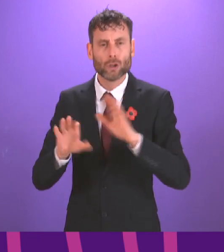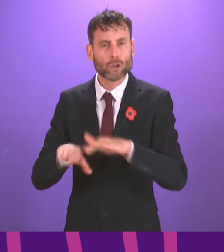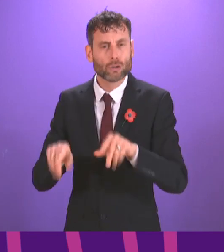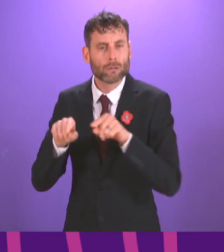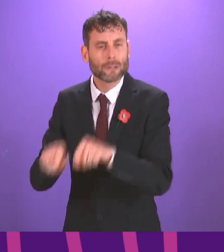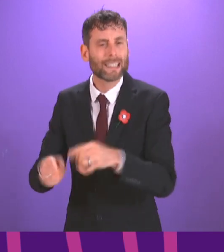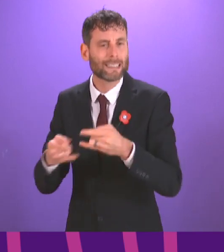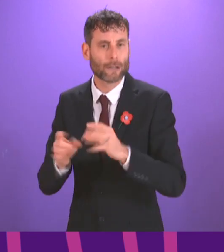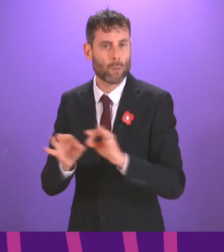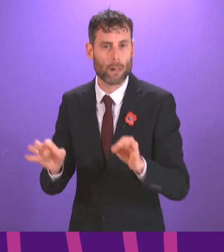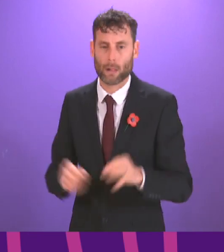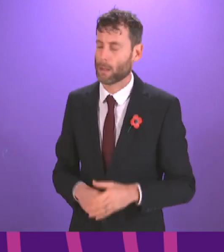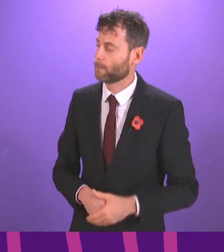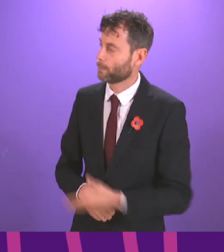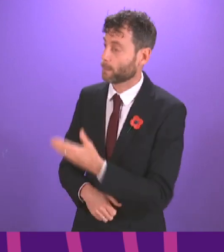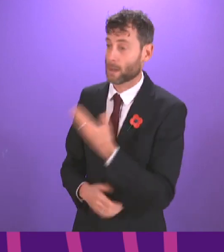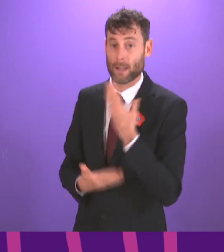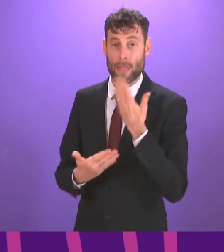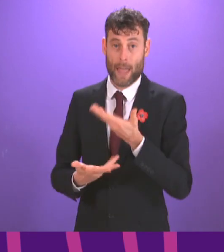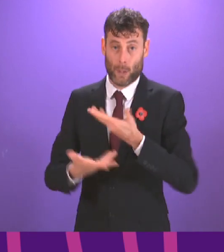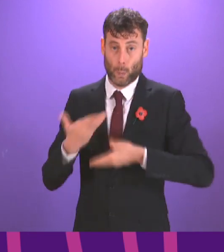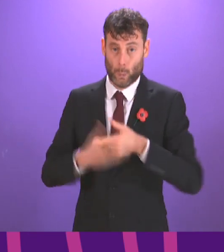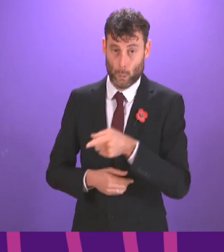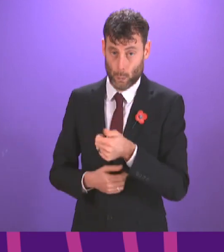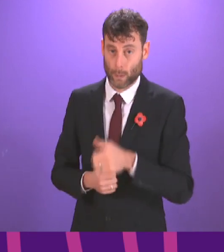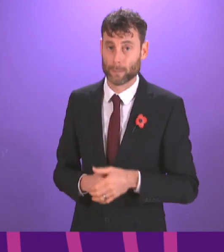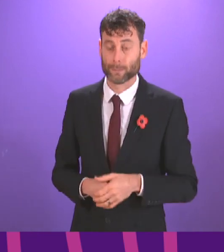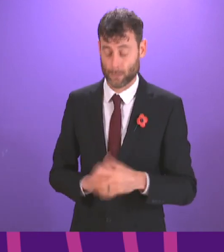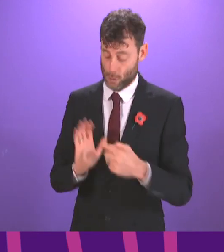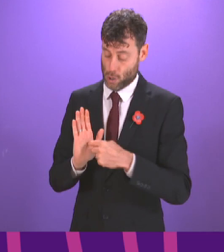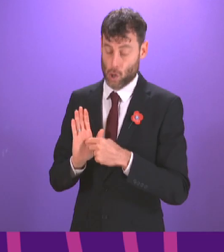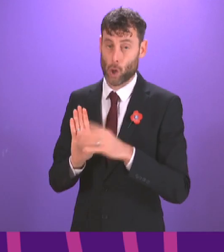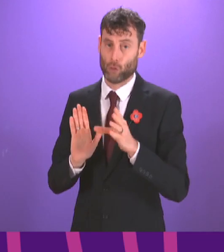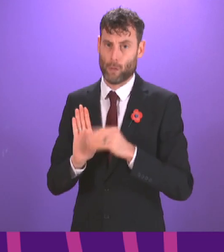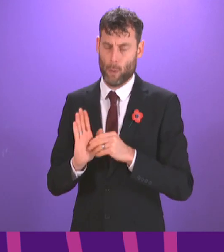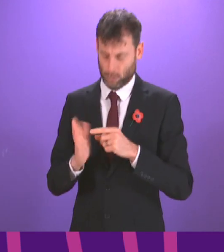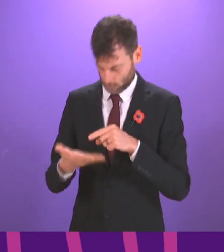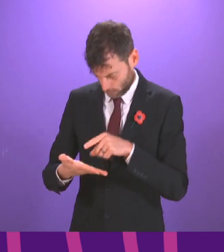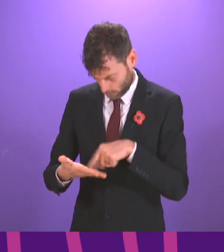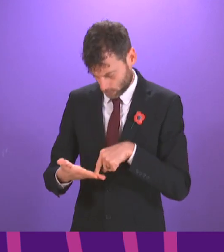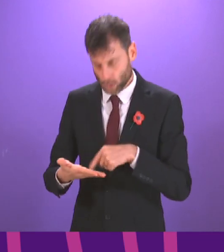Kenneth Gibson: The report contains many disturbing findings.